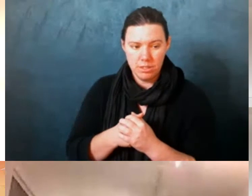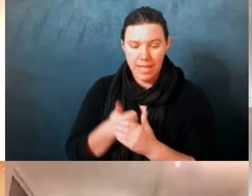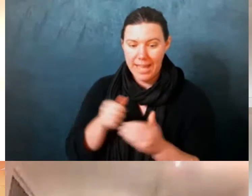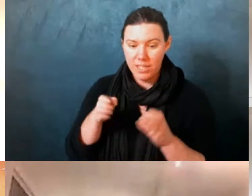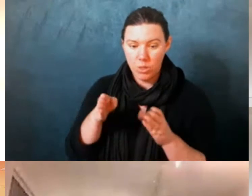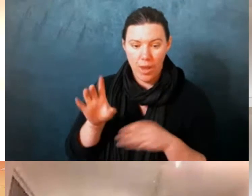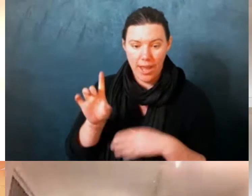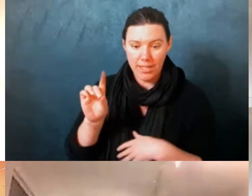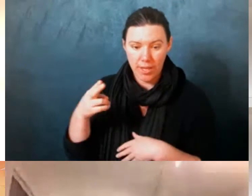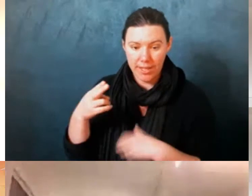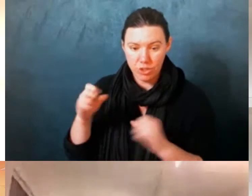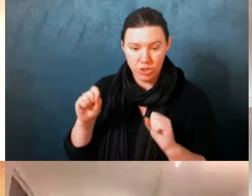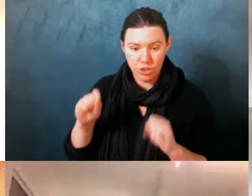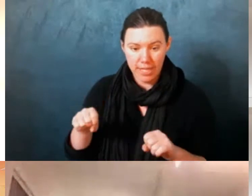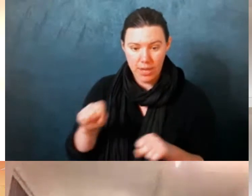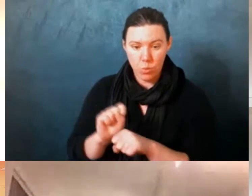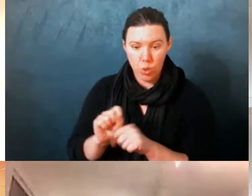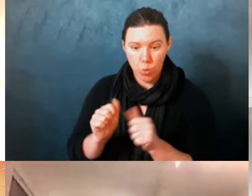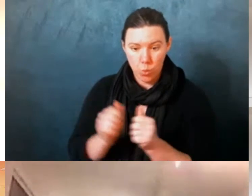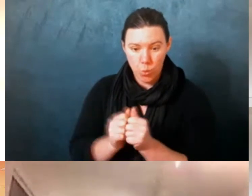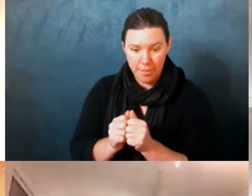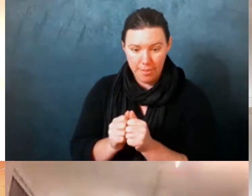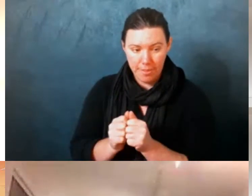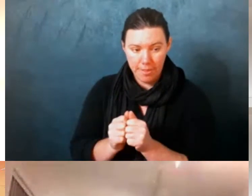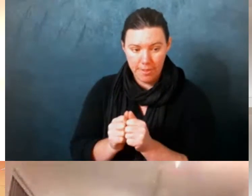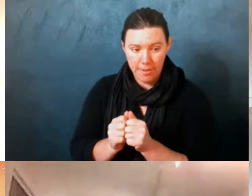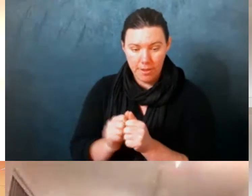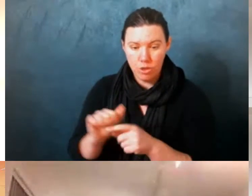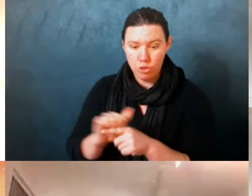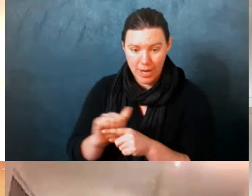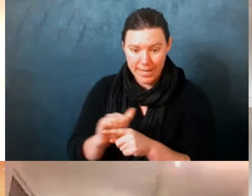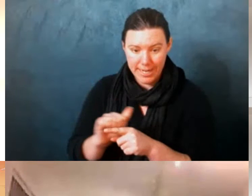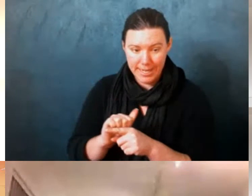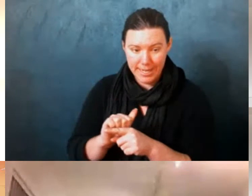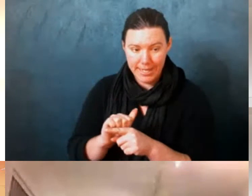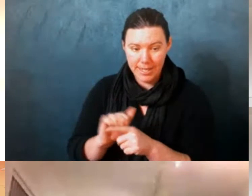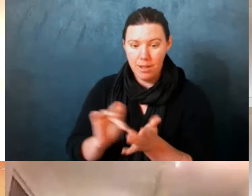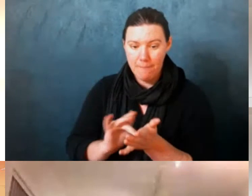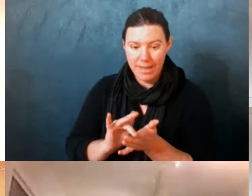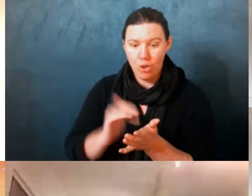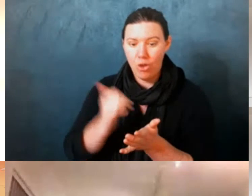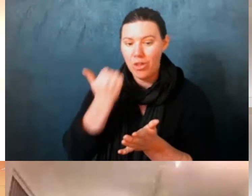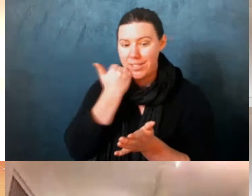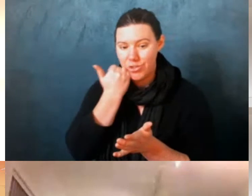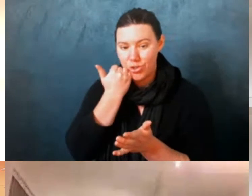that Department of Health can work with training medical, dental, healthcare,